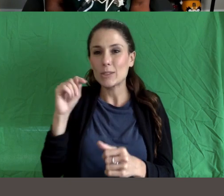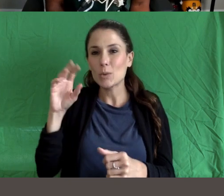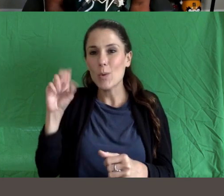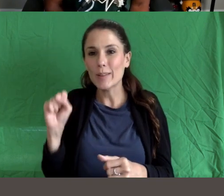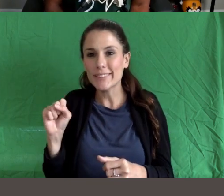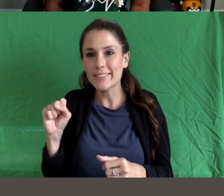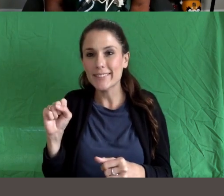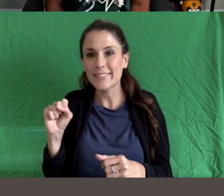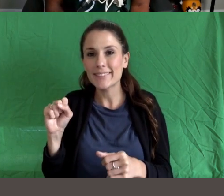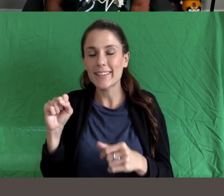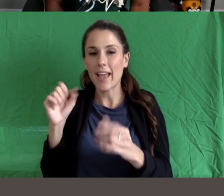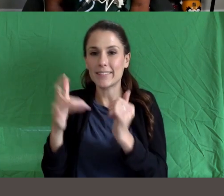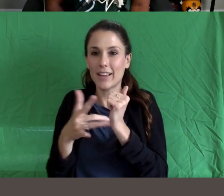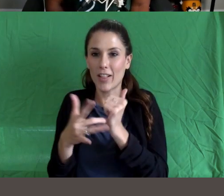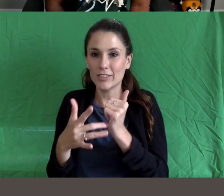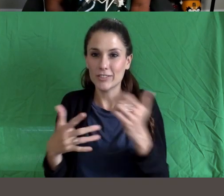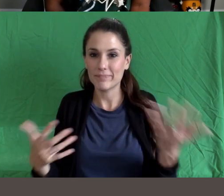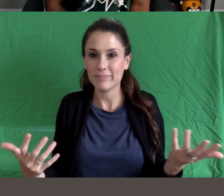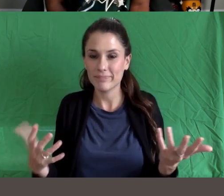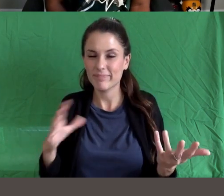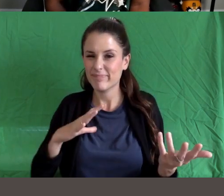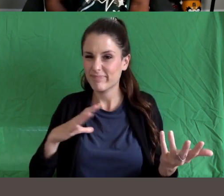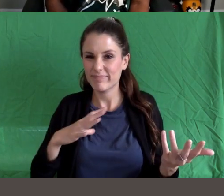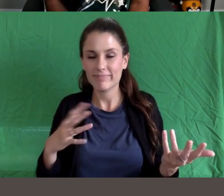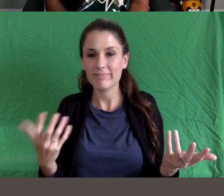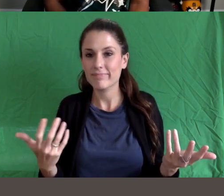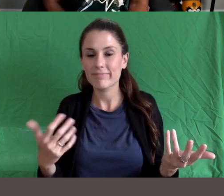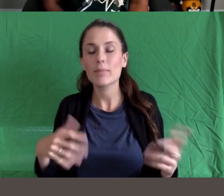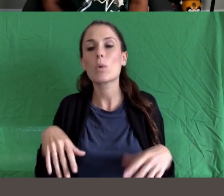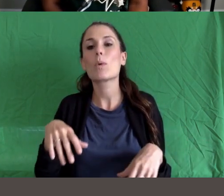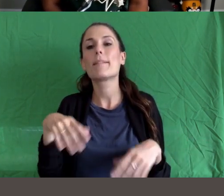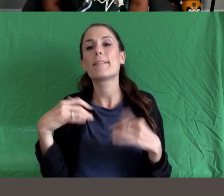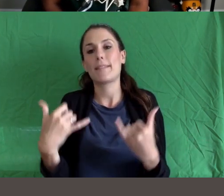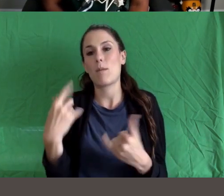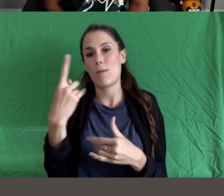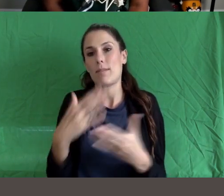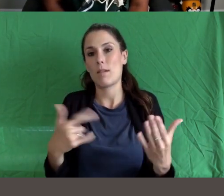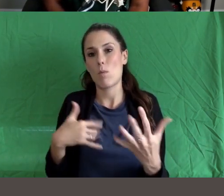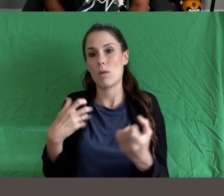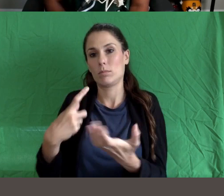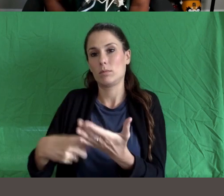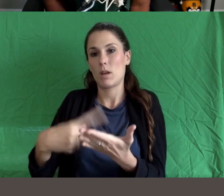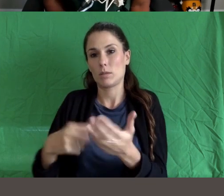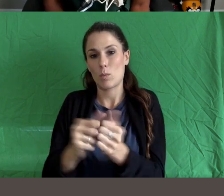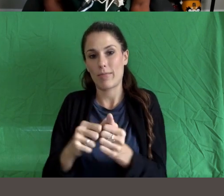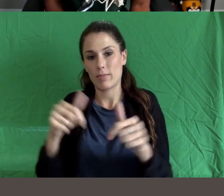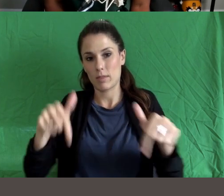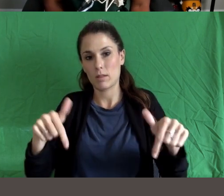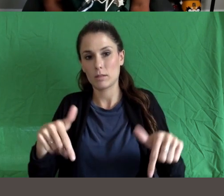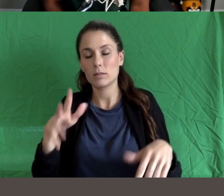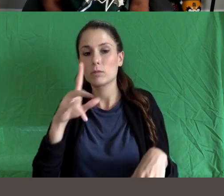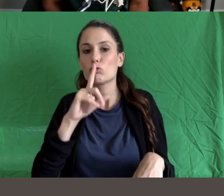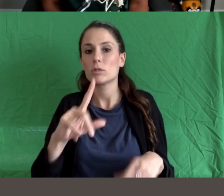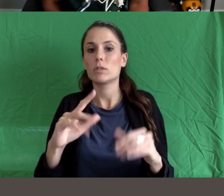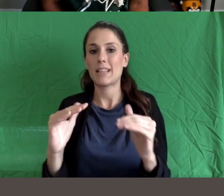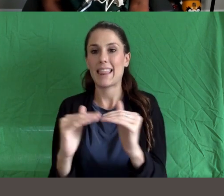technology. Now, one of the things that I do want to talk about with this is the level of which you